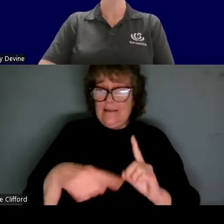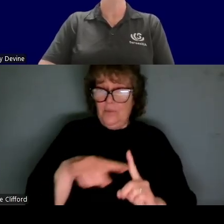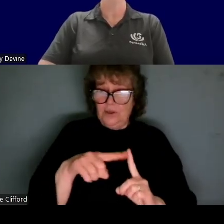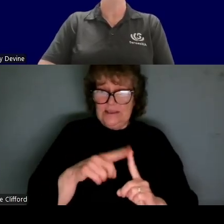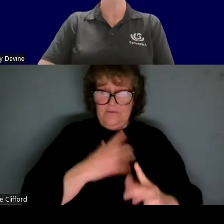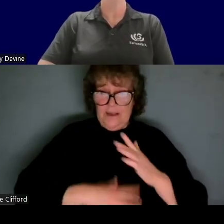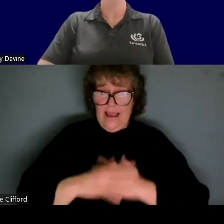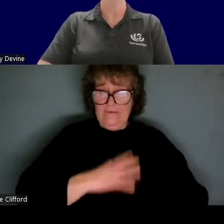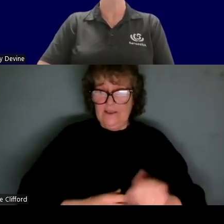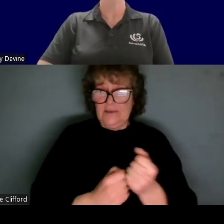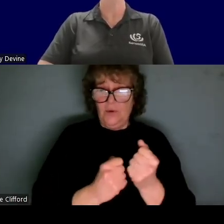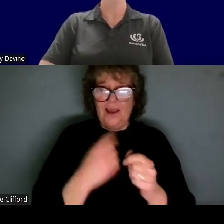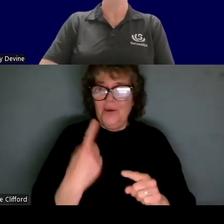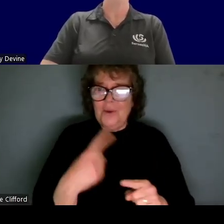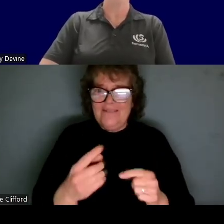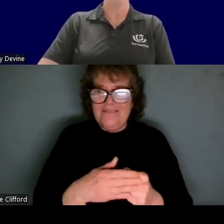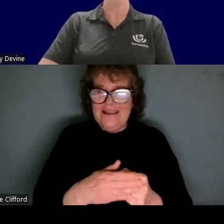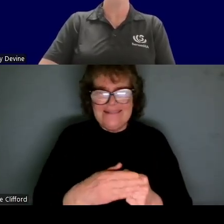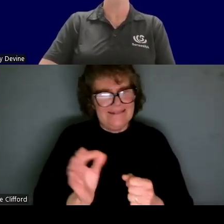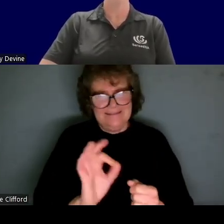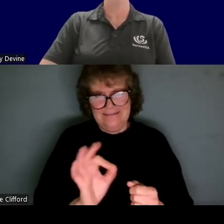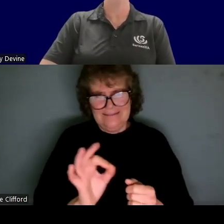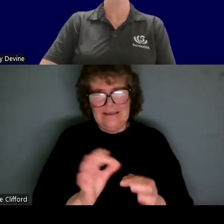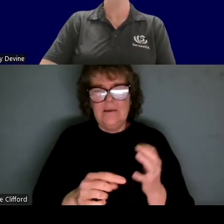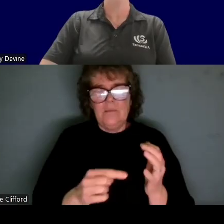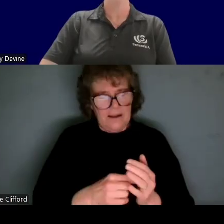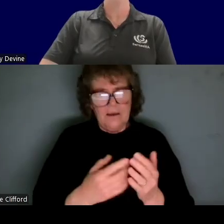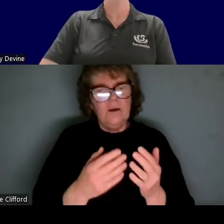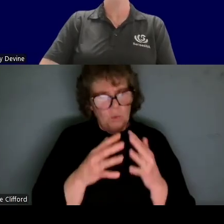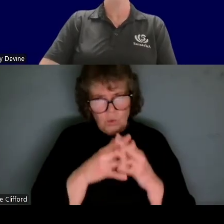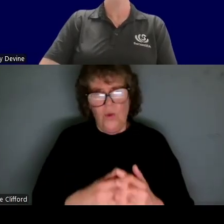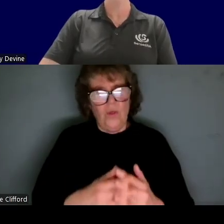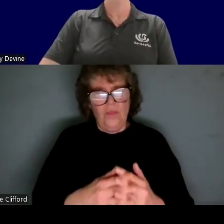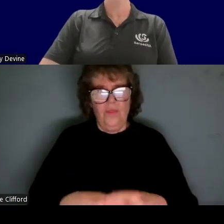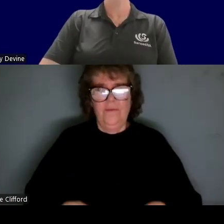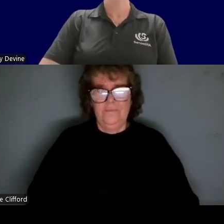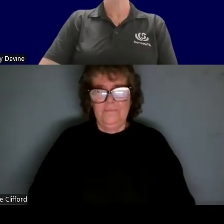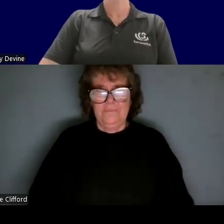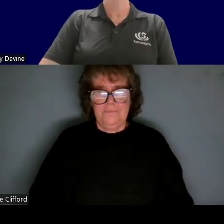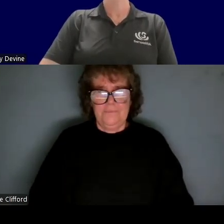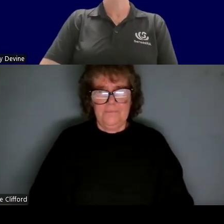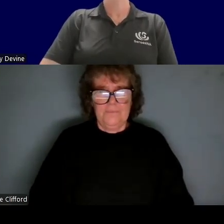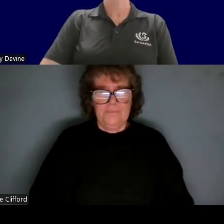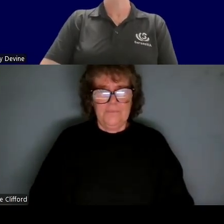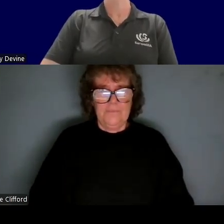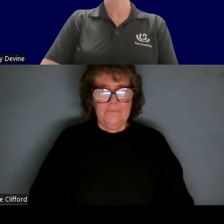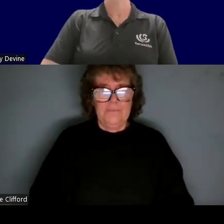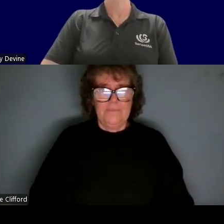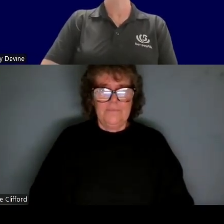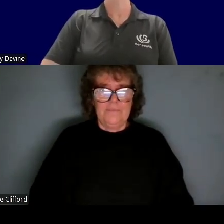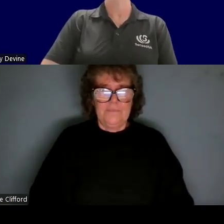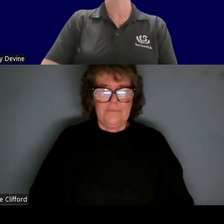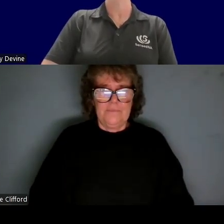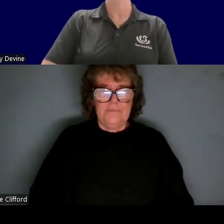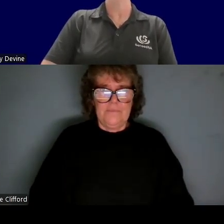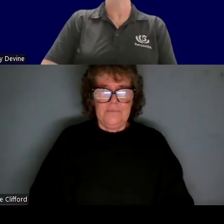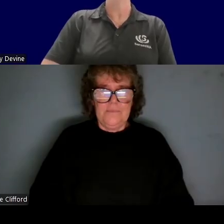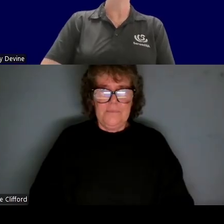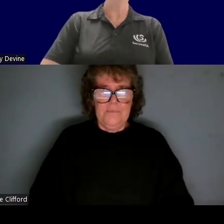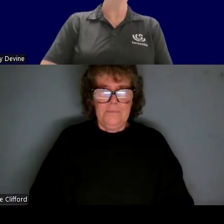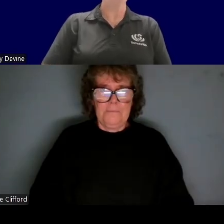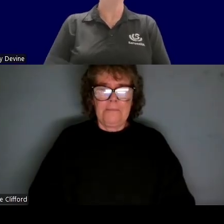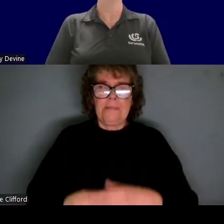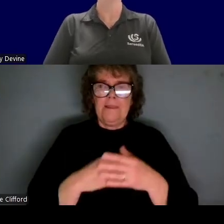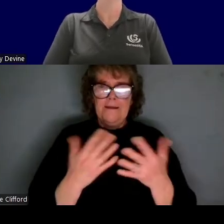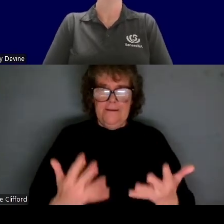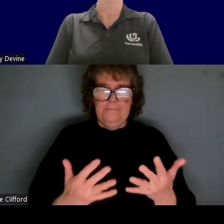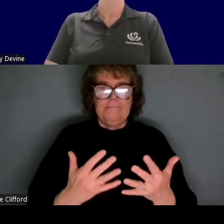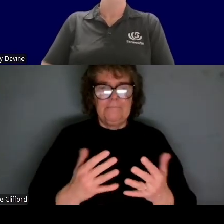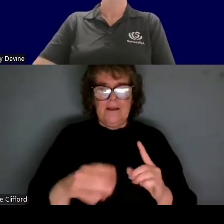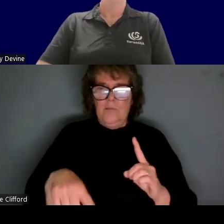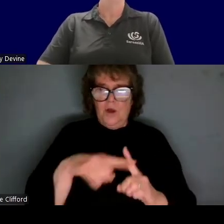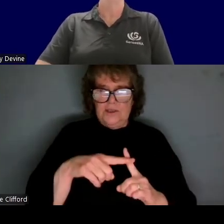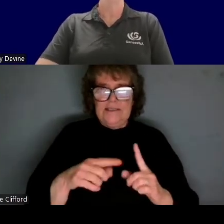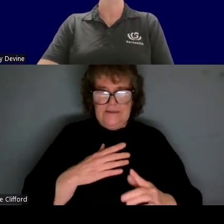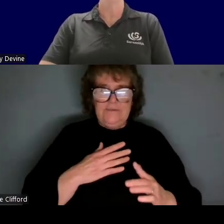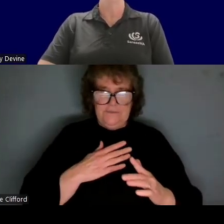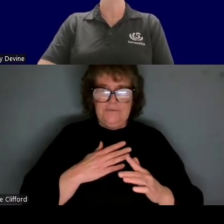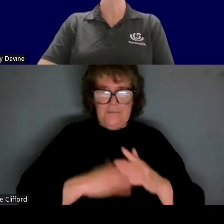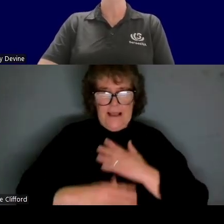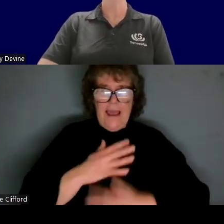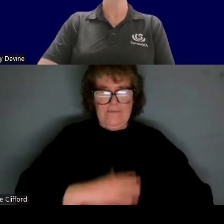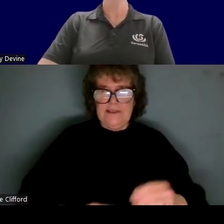not a quick fix but it is very beneficial. When we're looking at PBS we're considering choice,